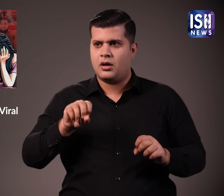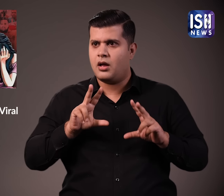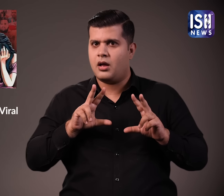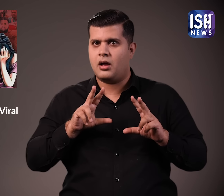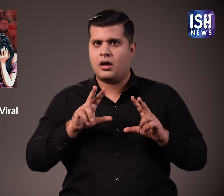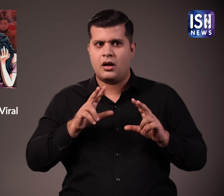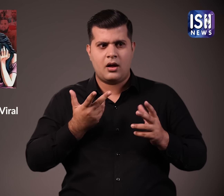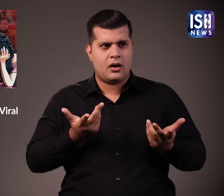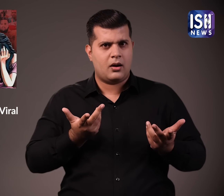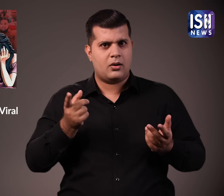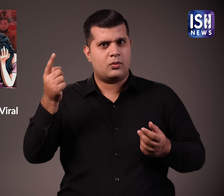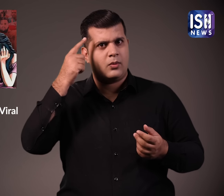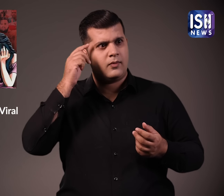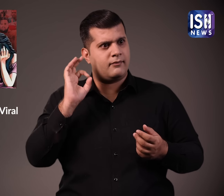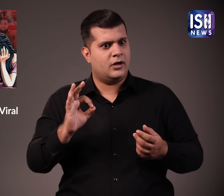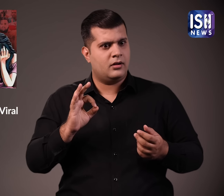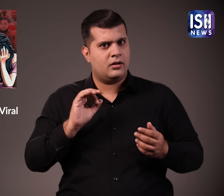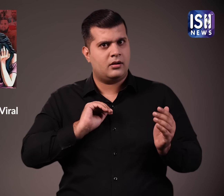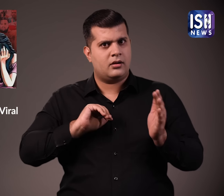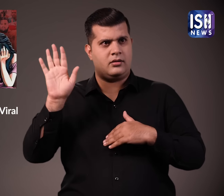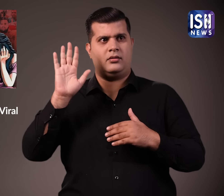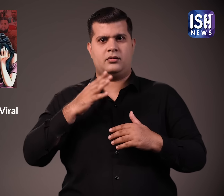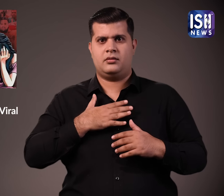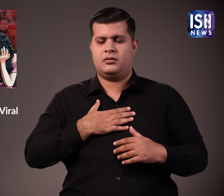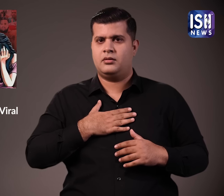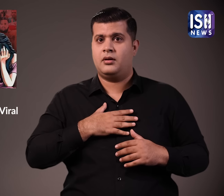Shocking! He knew everything well and escaped.